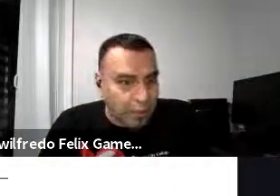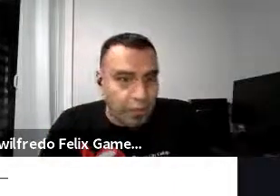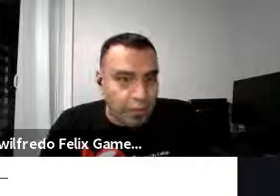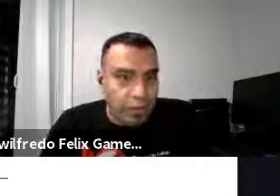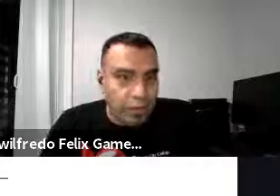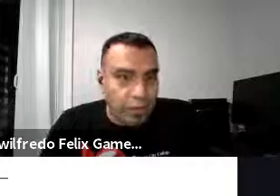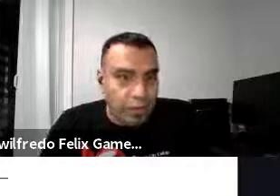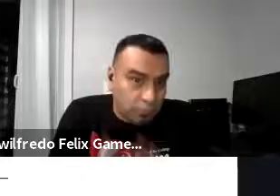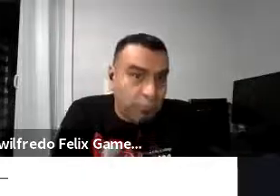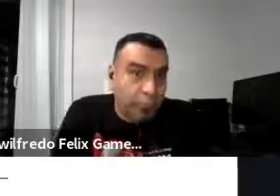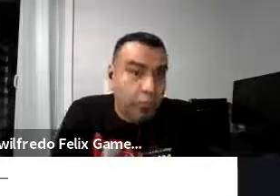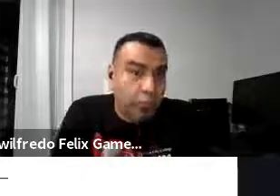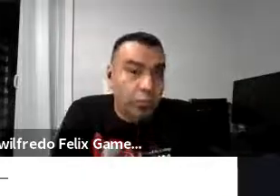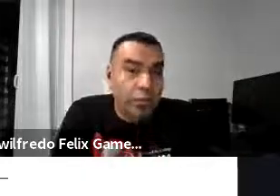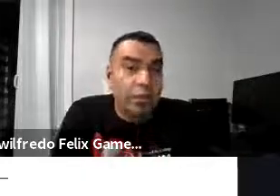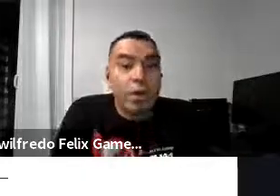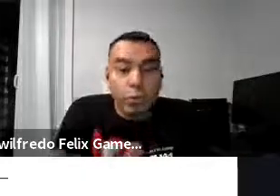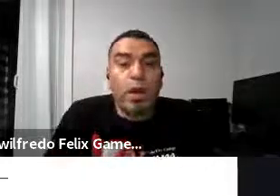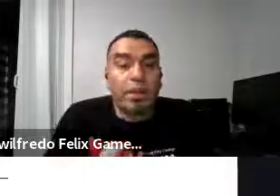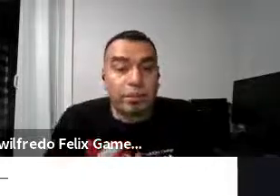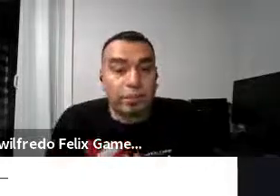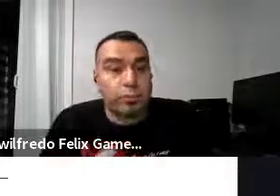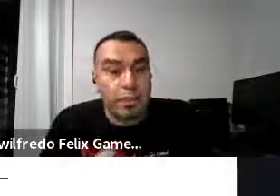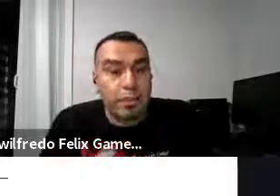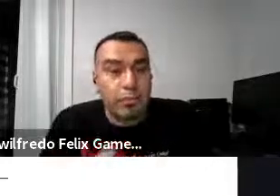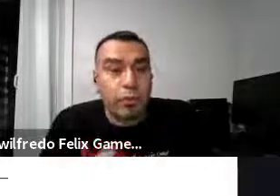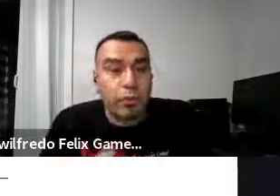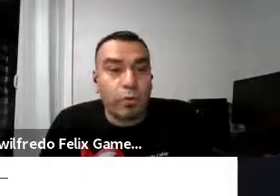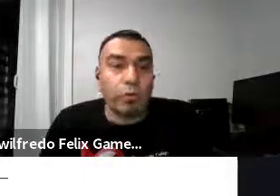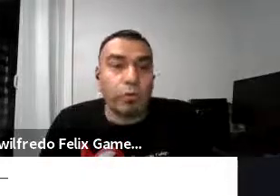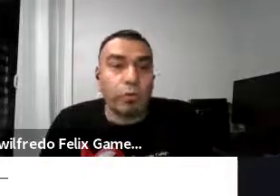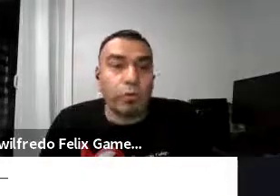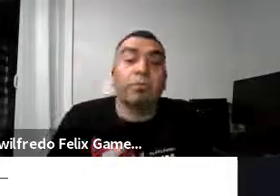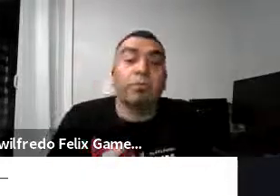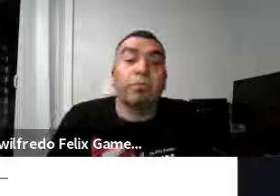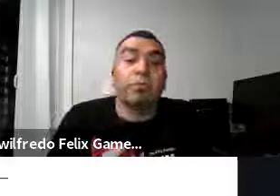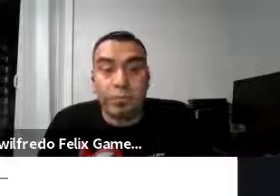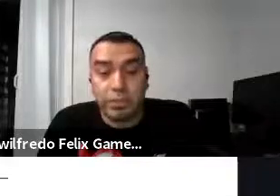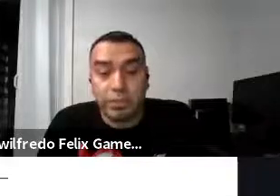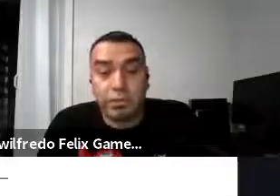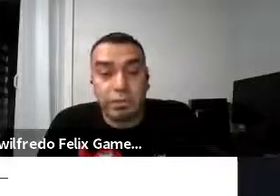stopped waiting, I would like to speak to an attorney. We do have another Dream Center. Well, we collaborate with the Dream Center.